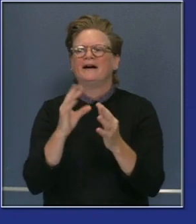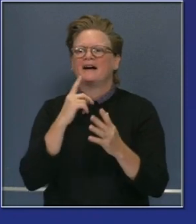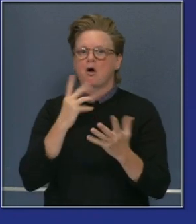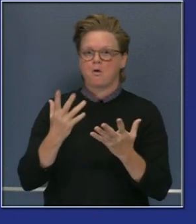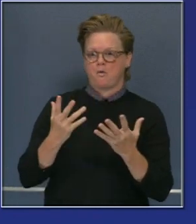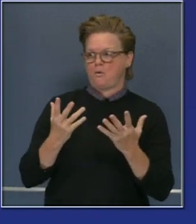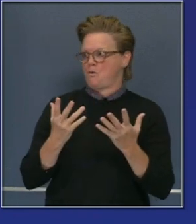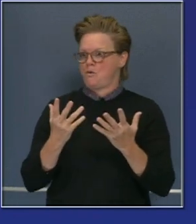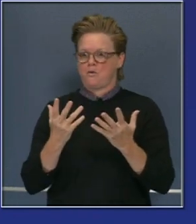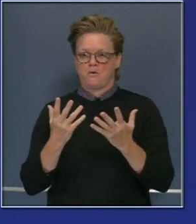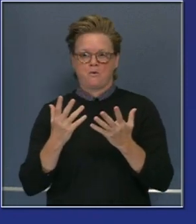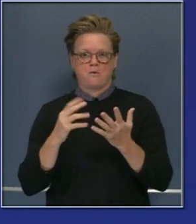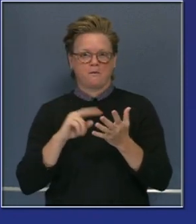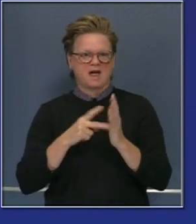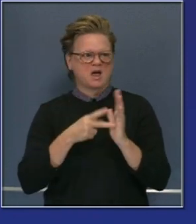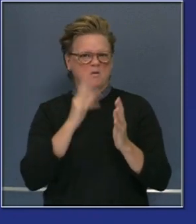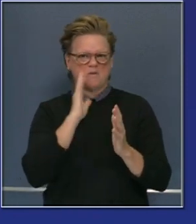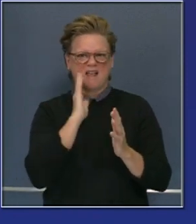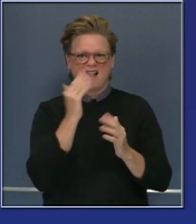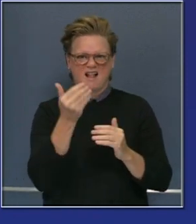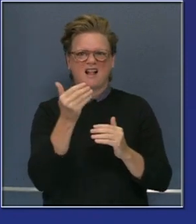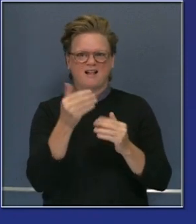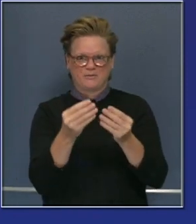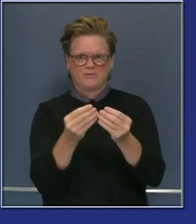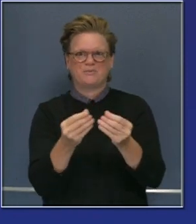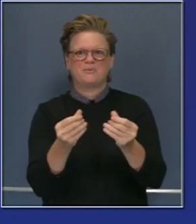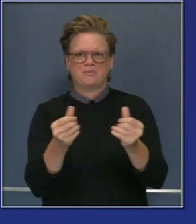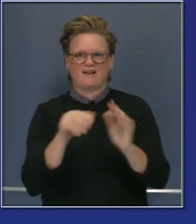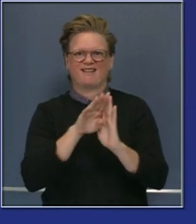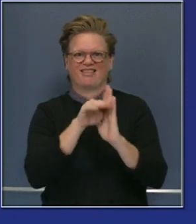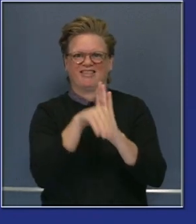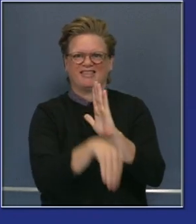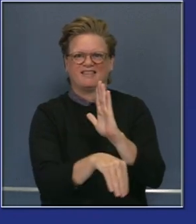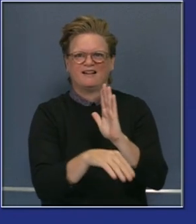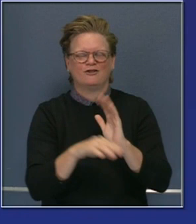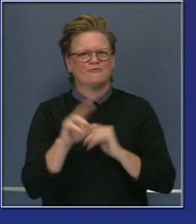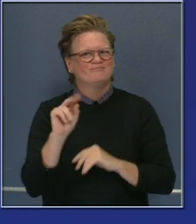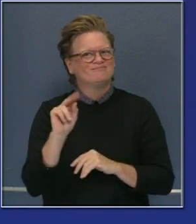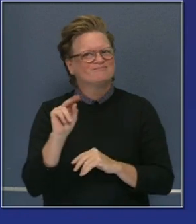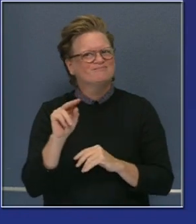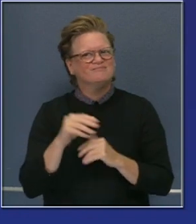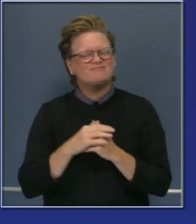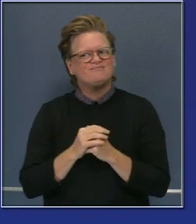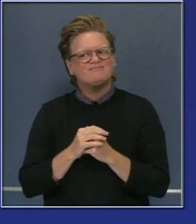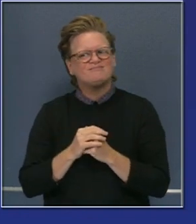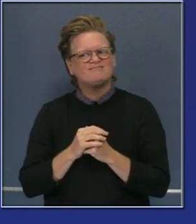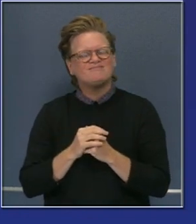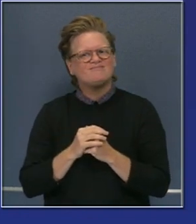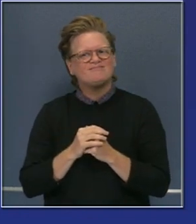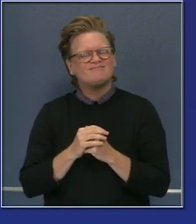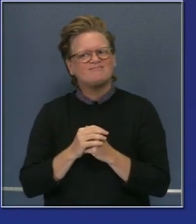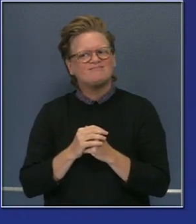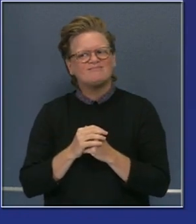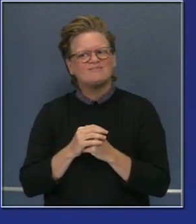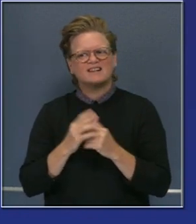WOULD DISAPPEAR BASED UPON AN ASSERTION OR A HEADLINE HAS